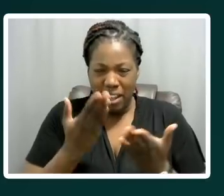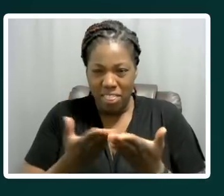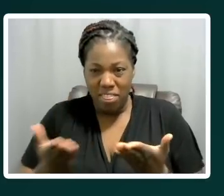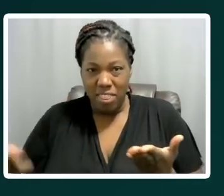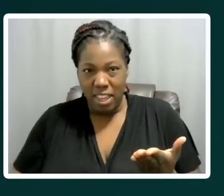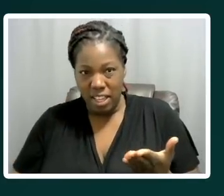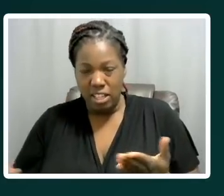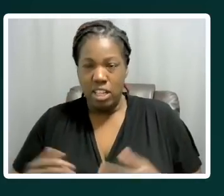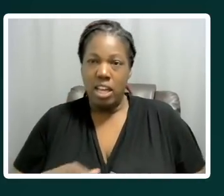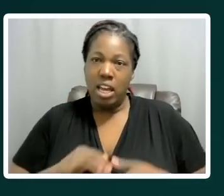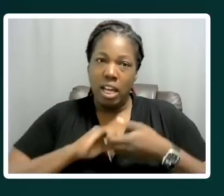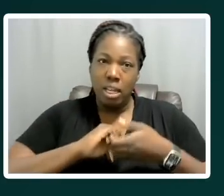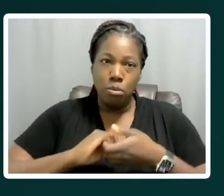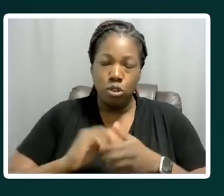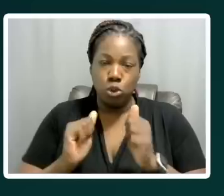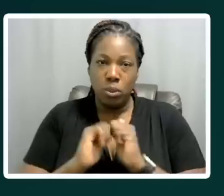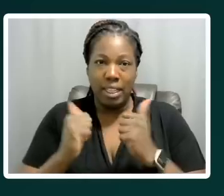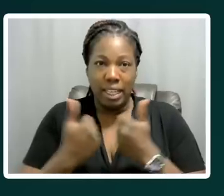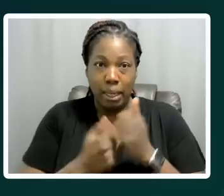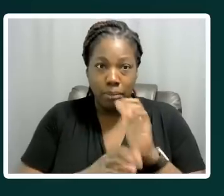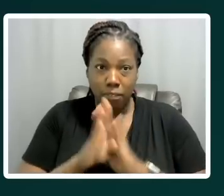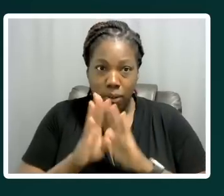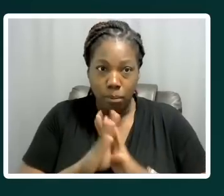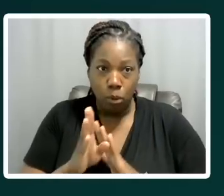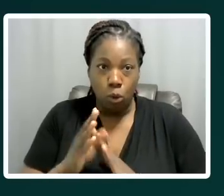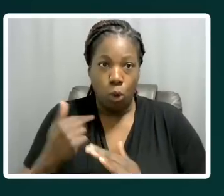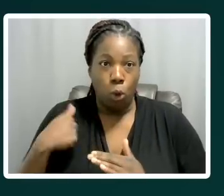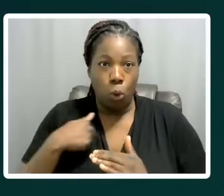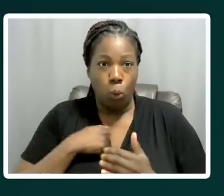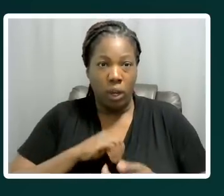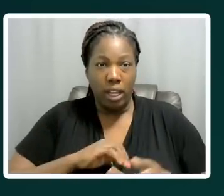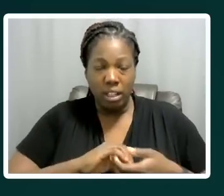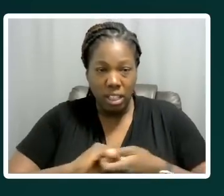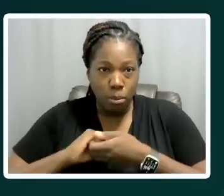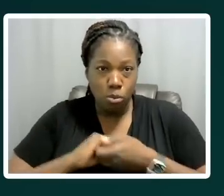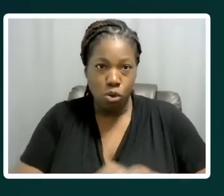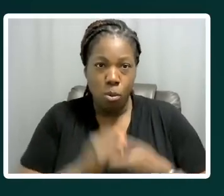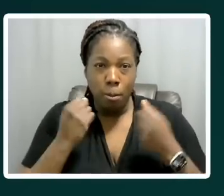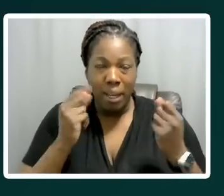the game developer. We collaborate on many aspects of the design process. The roles I go